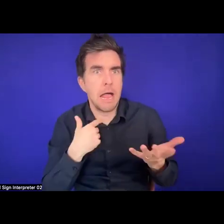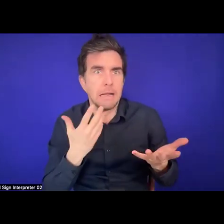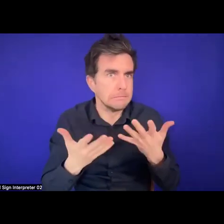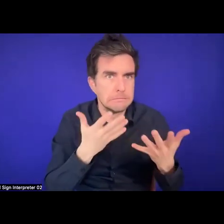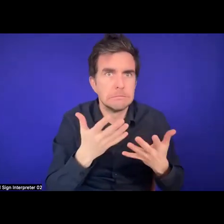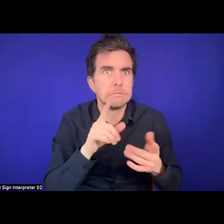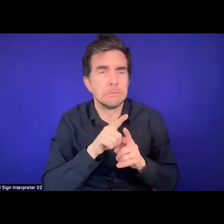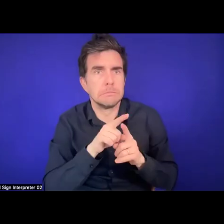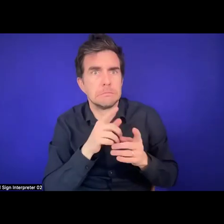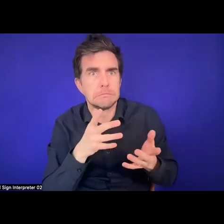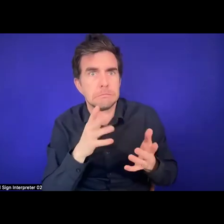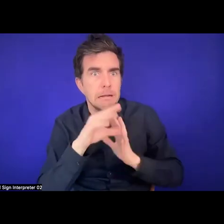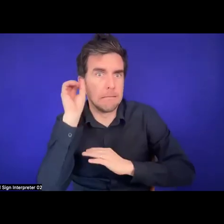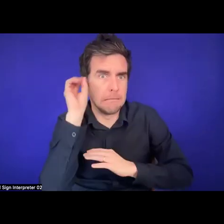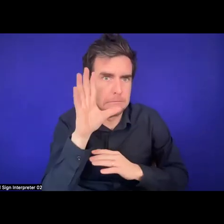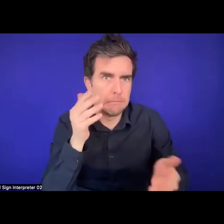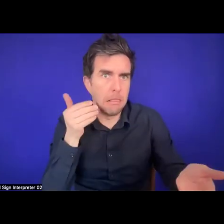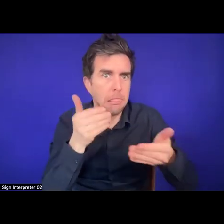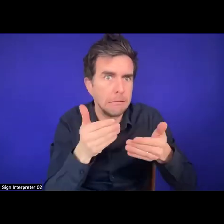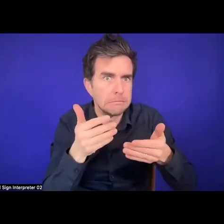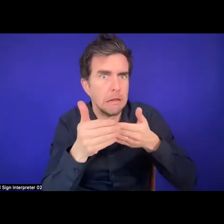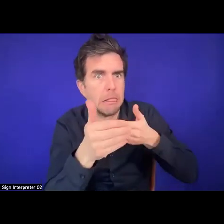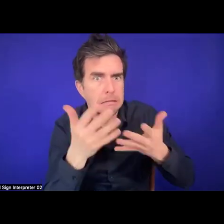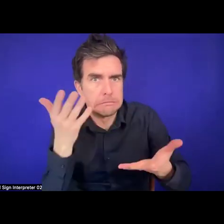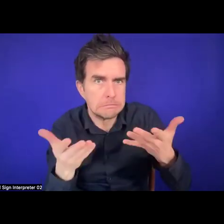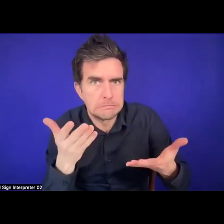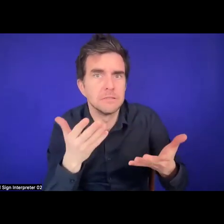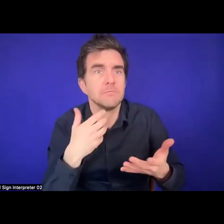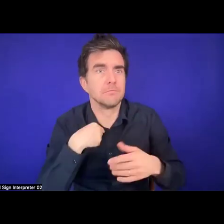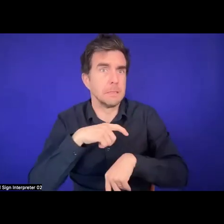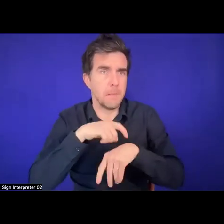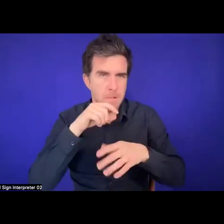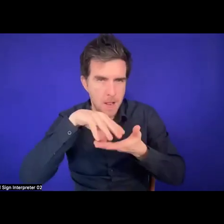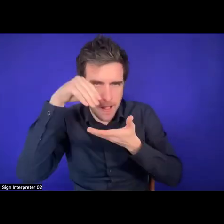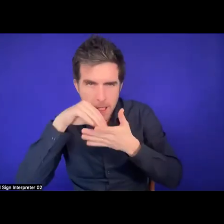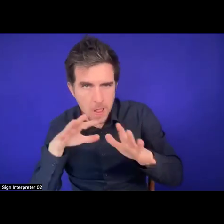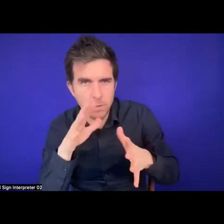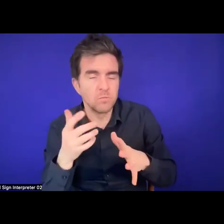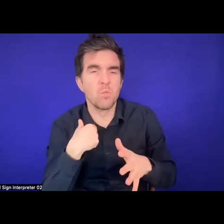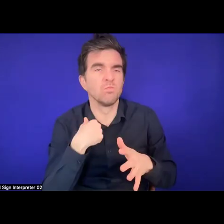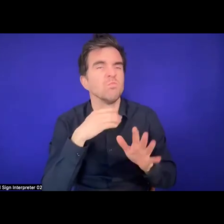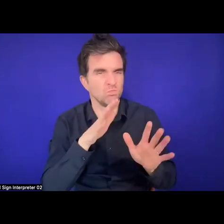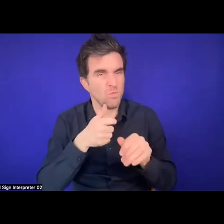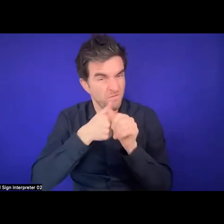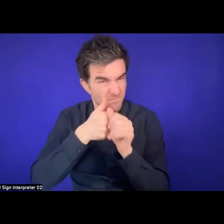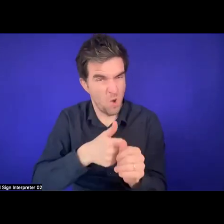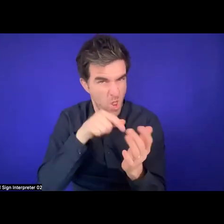advice - sorry - is to follow the application form closely and respond to all questions, because the application form has a number of prompts that are really helpful to